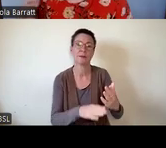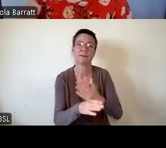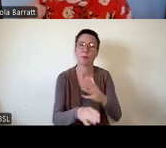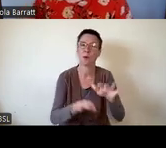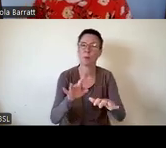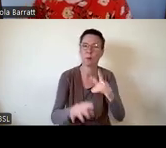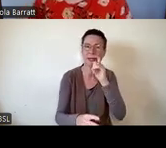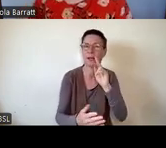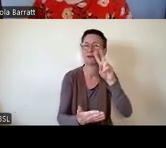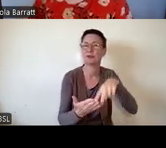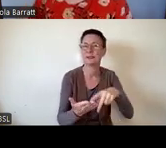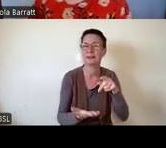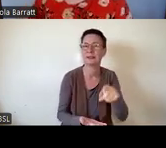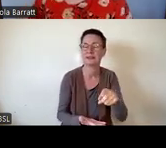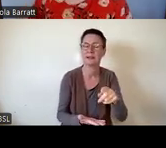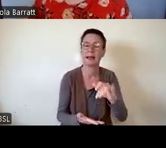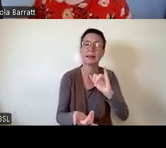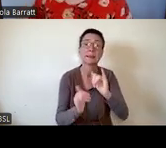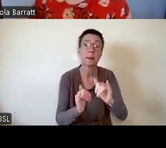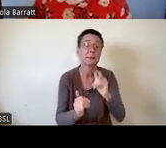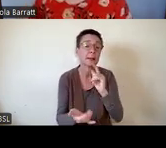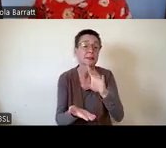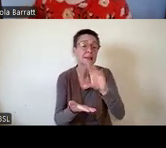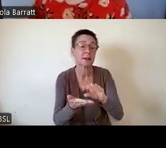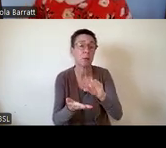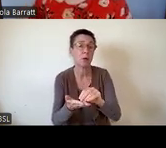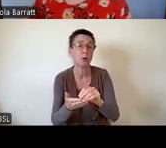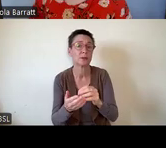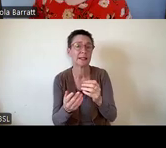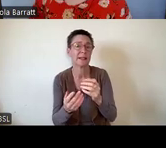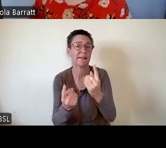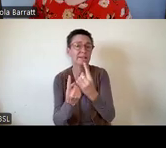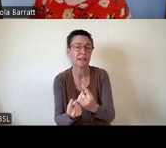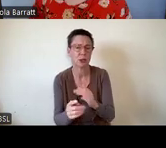The download feature is not very obvious. You actually have to find it by going to this square,